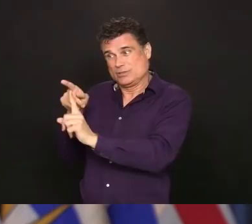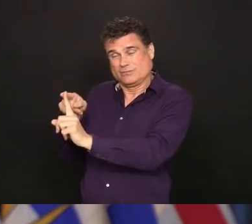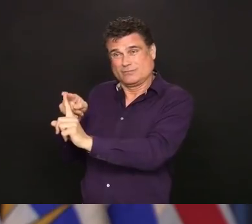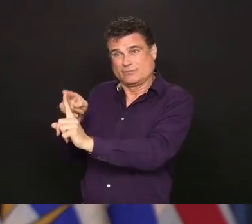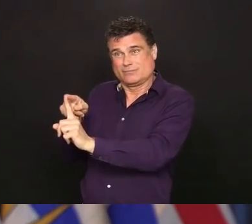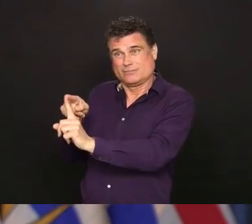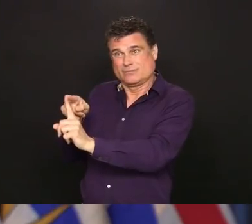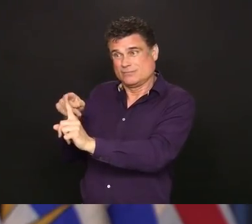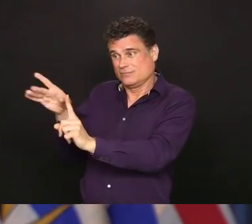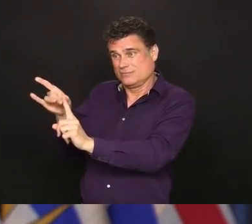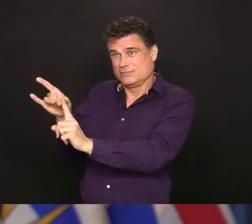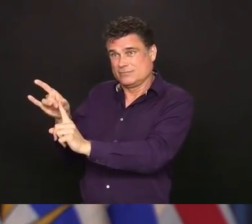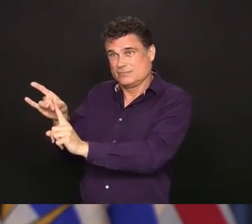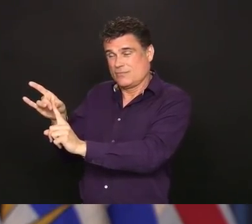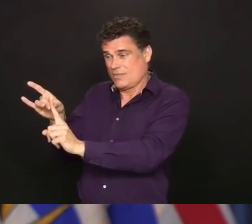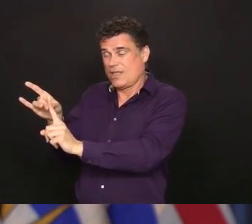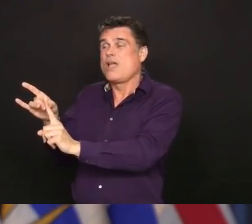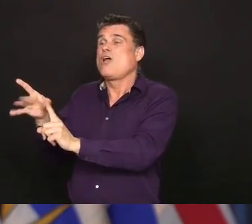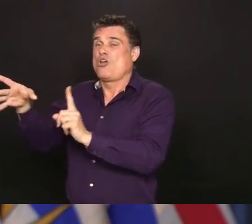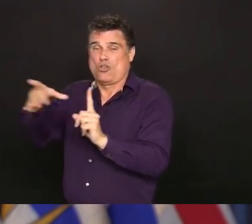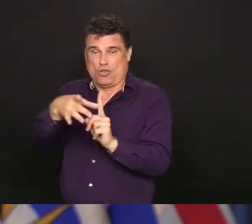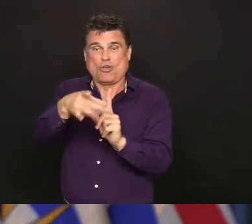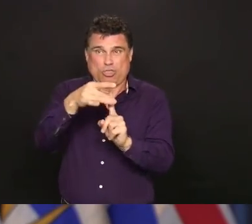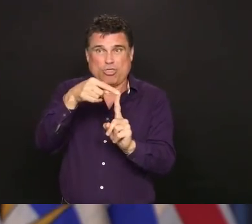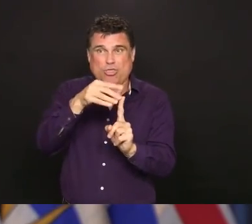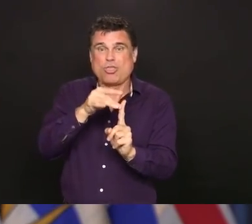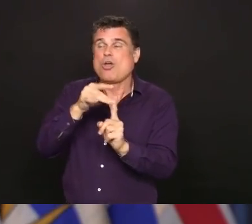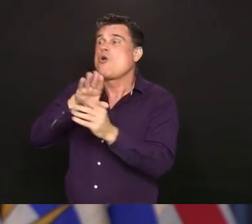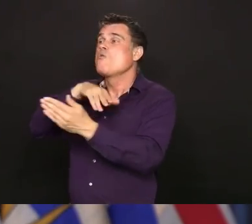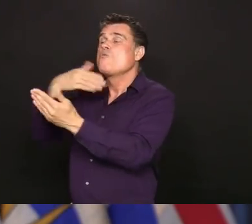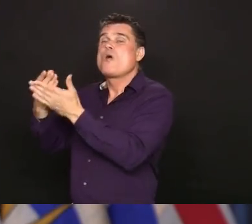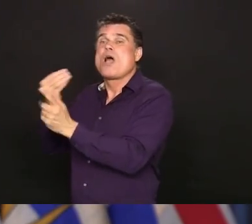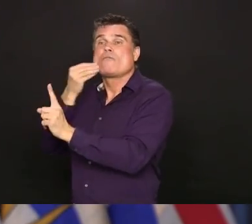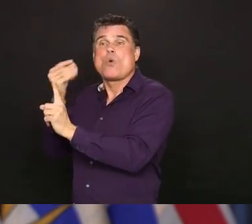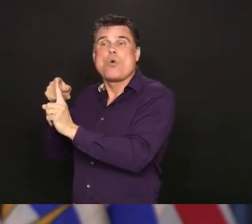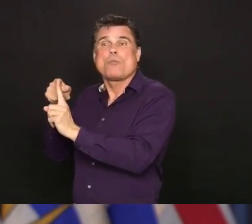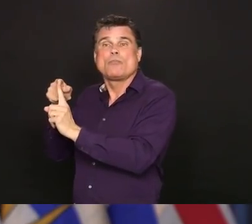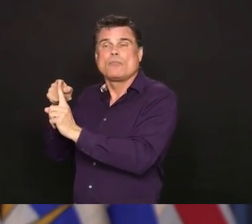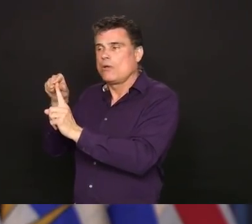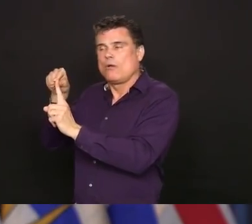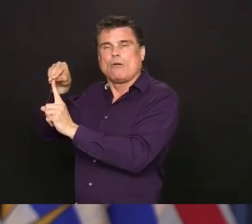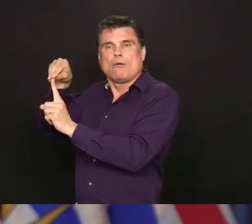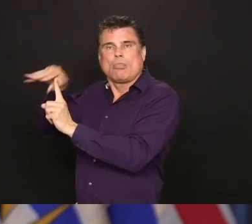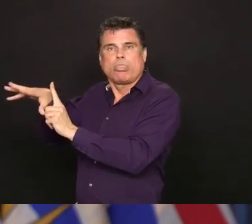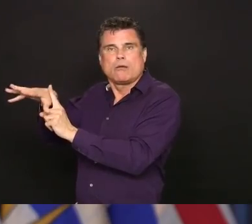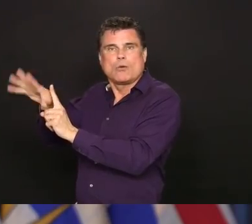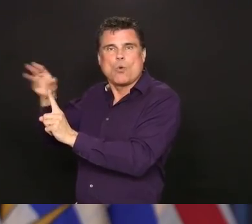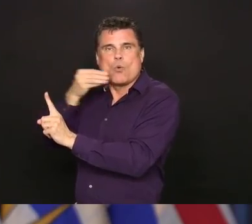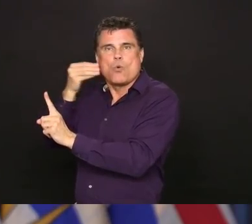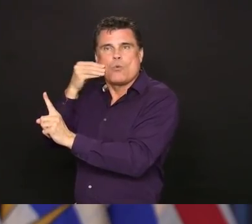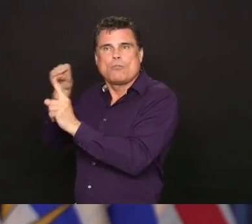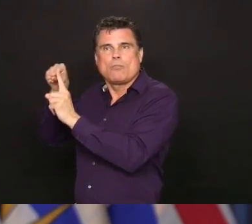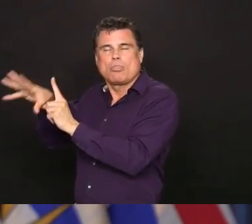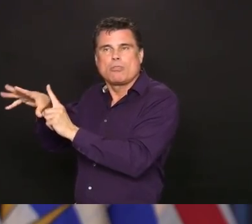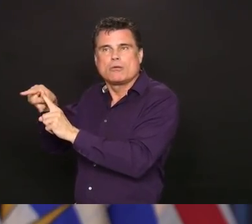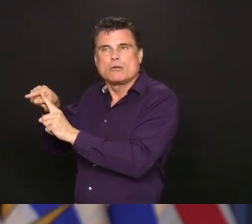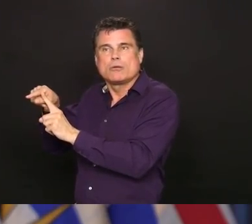sit and have lunch with people. That's where we spread it to each other. Or we're in the break room together.